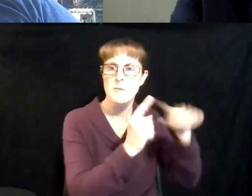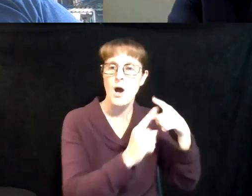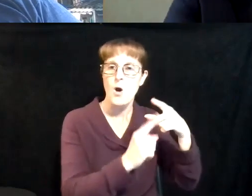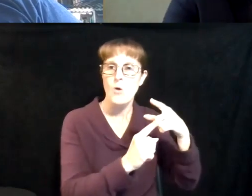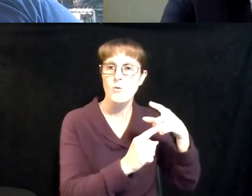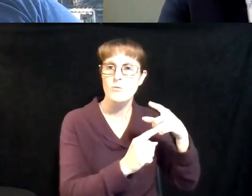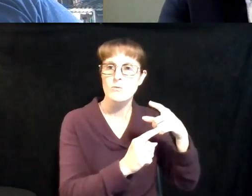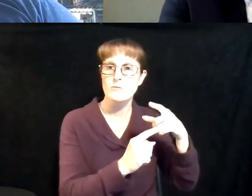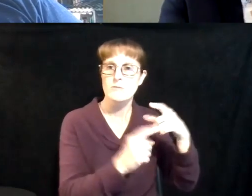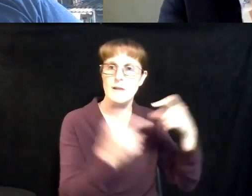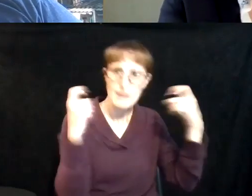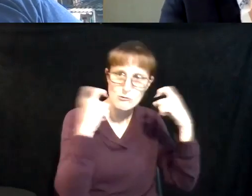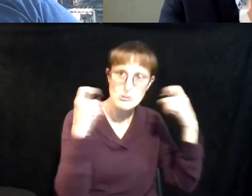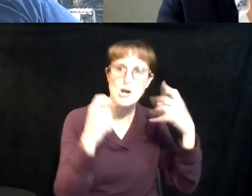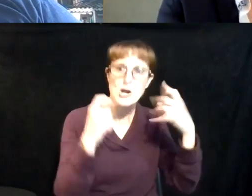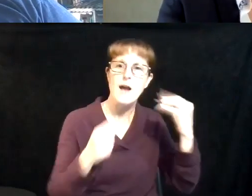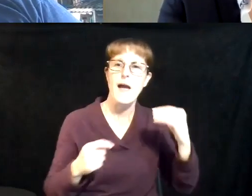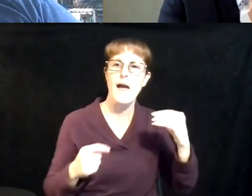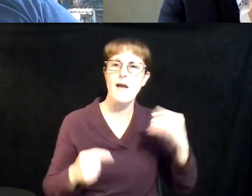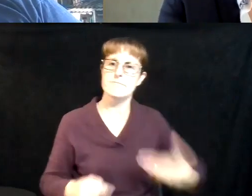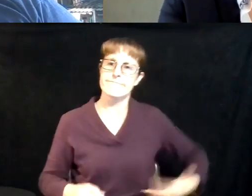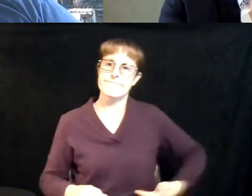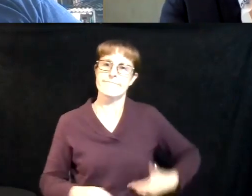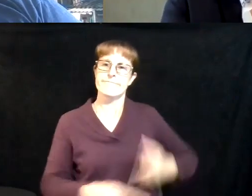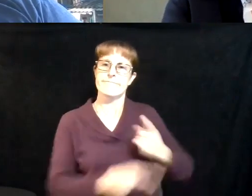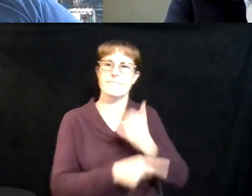This is the marketing of shock therapy.